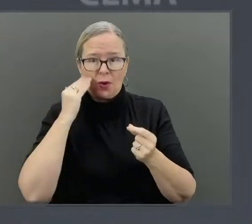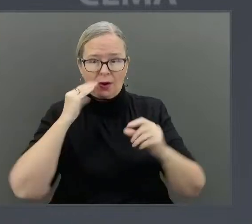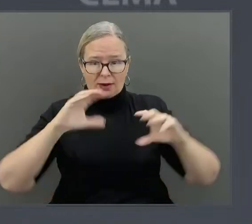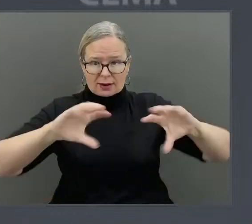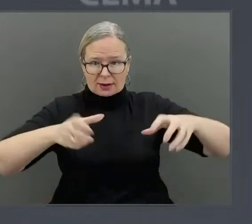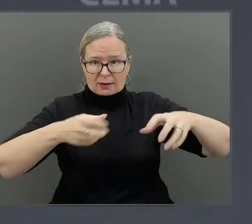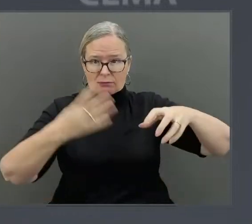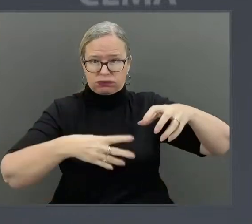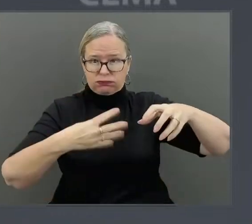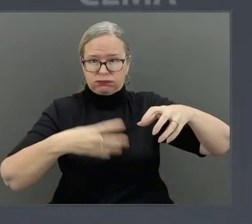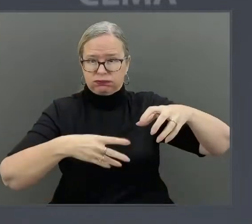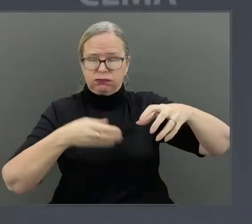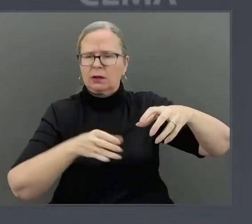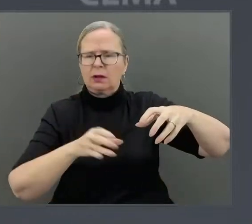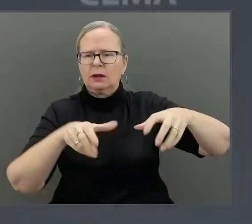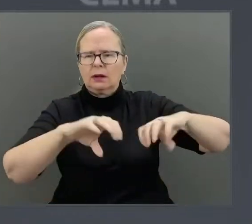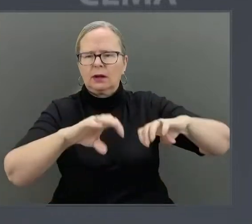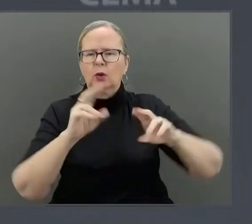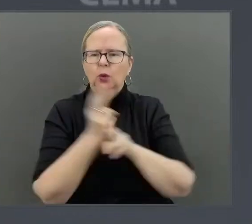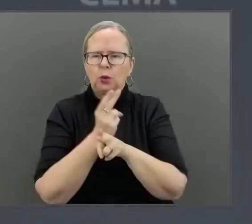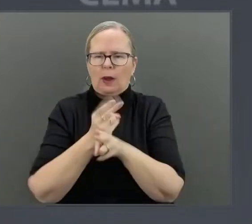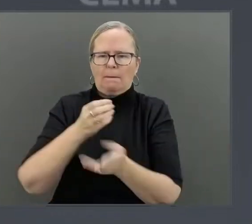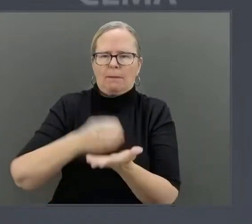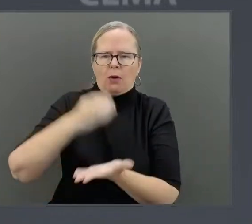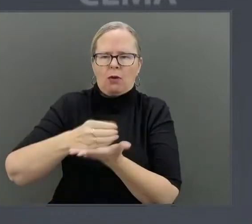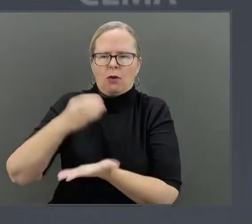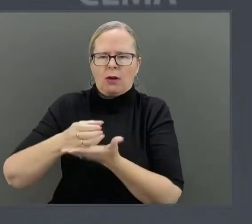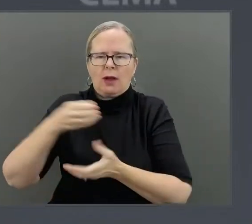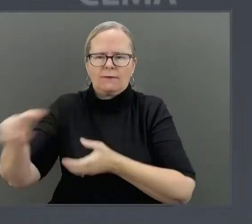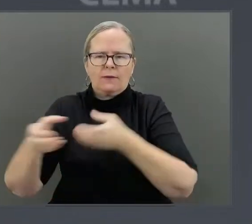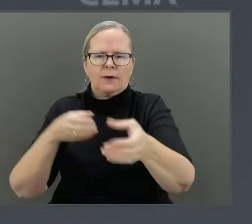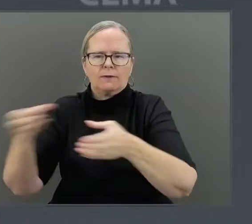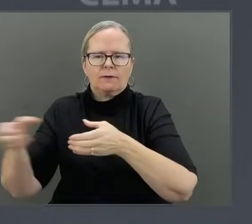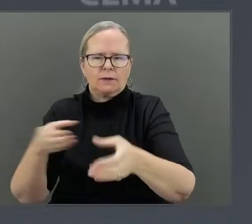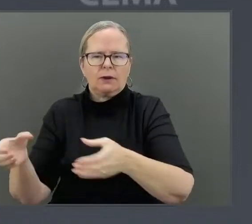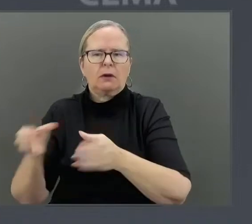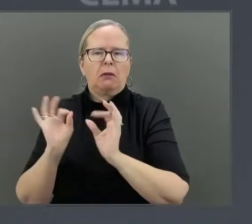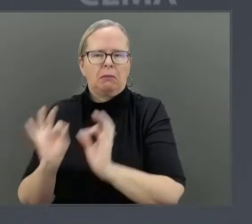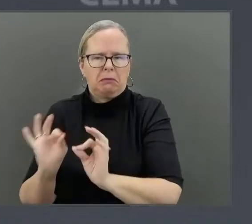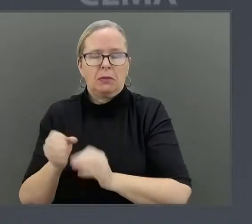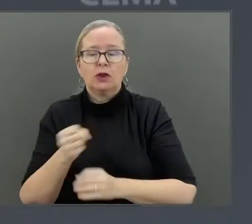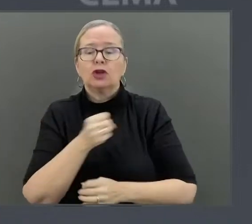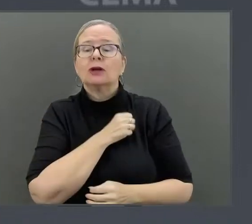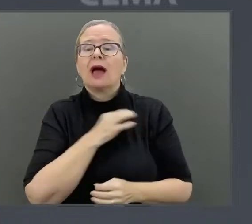their clients to limit shower time it is important to recognize that while social agencies are doing